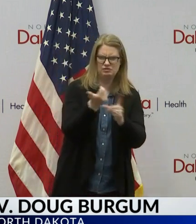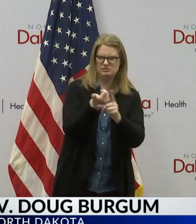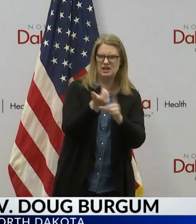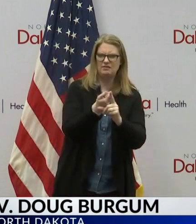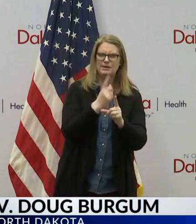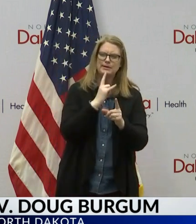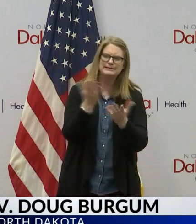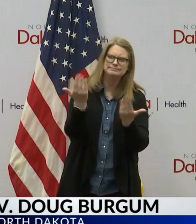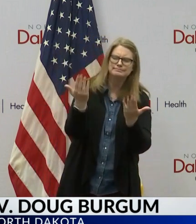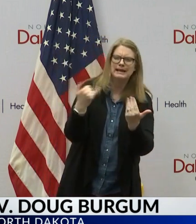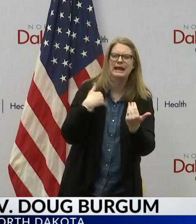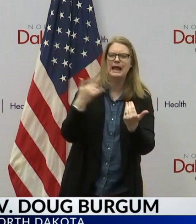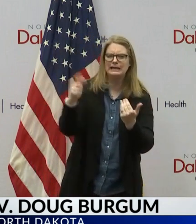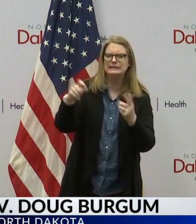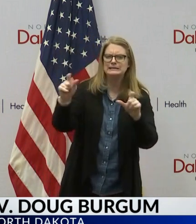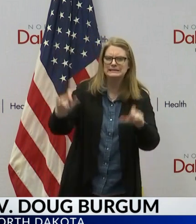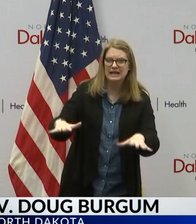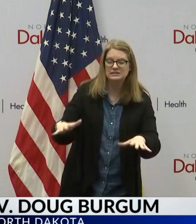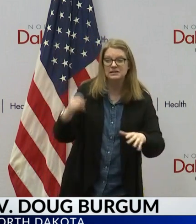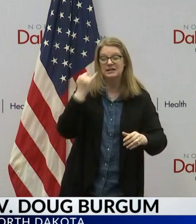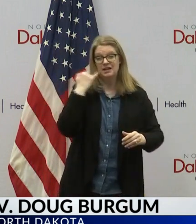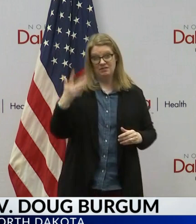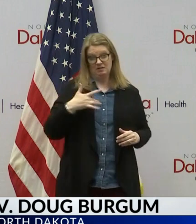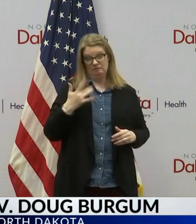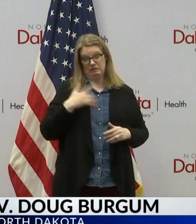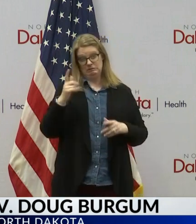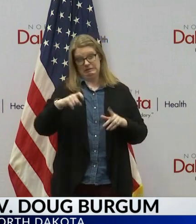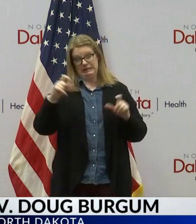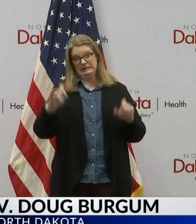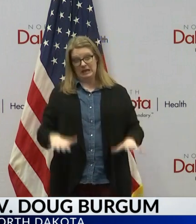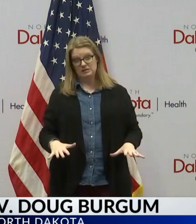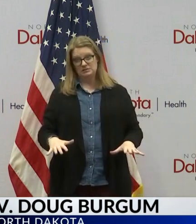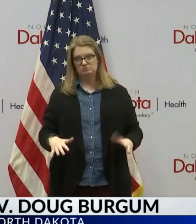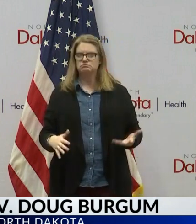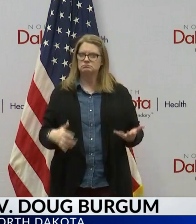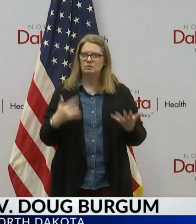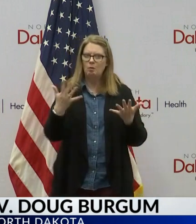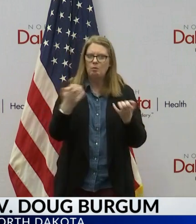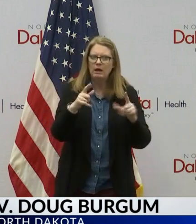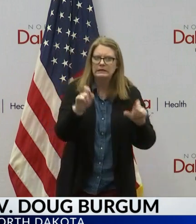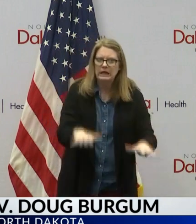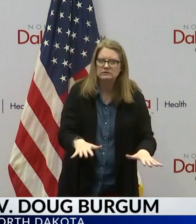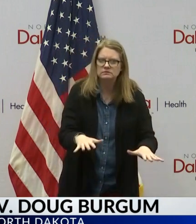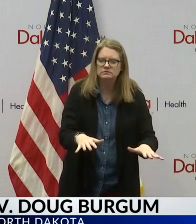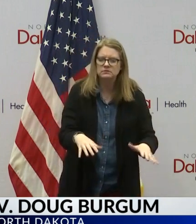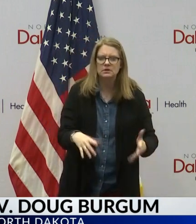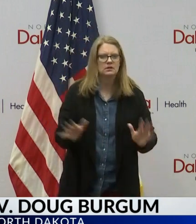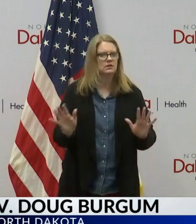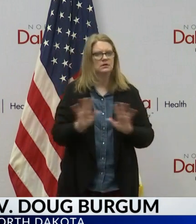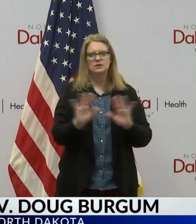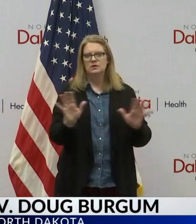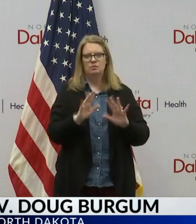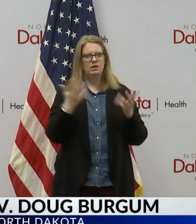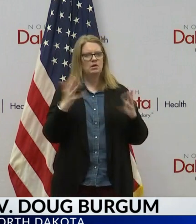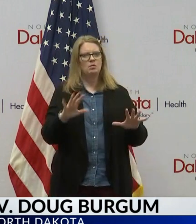CALL, CONTACT YOUR -- YOUR PROVIDER AND ADVOCATE FOR YOURSELF TO GET A TEST. BECAUSE IF YOU WERE -- LIKE IF